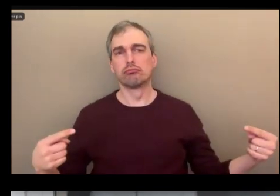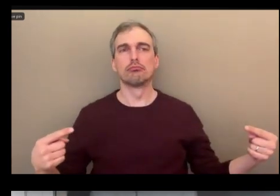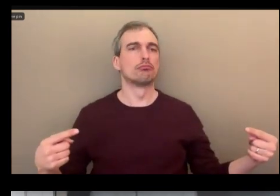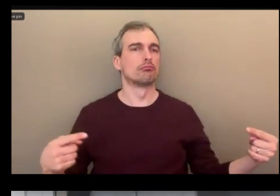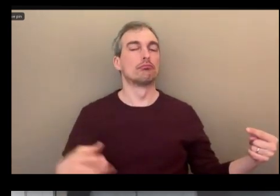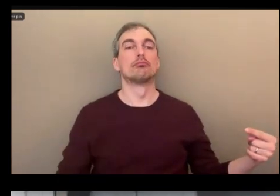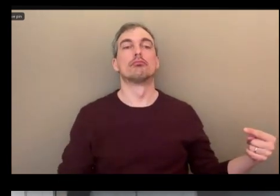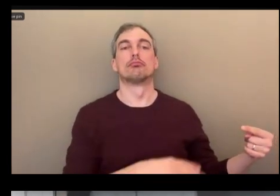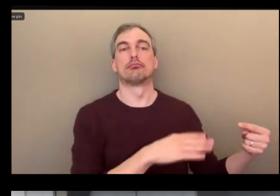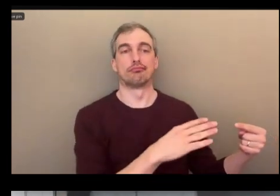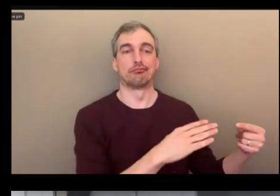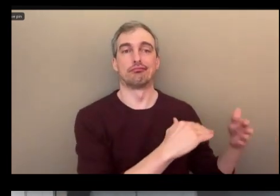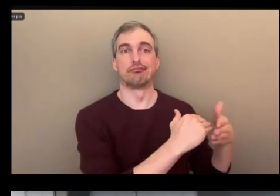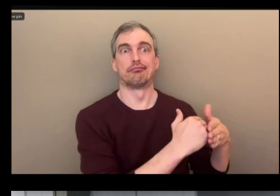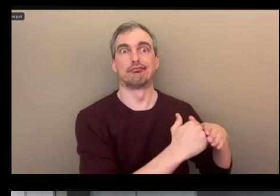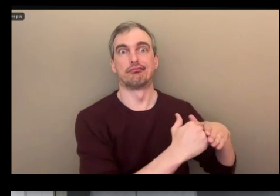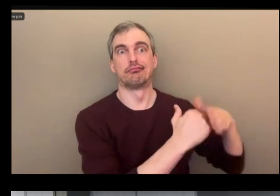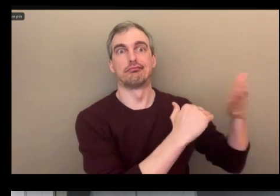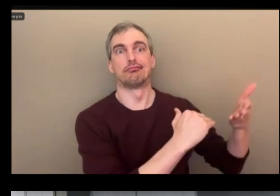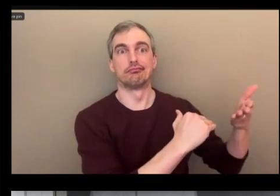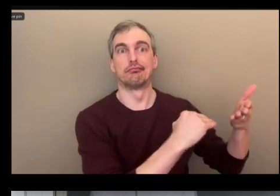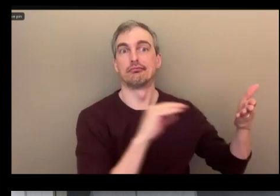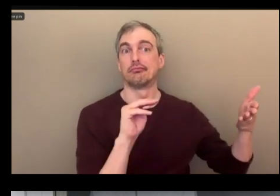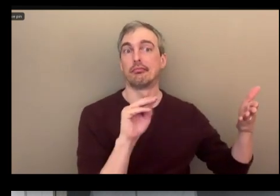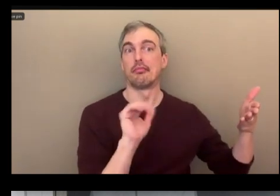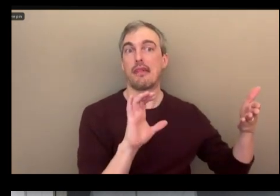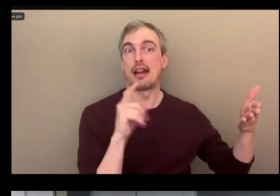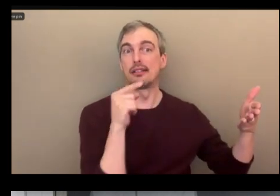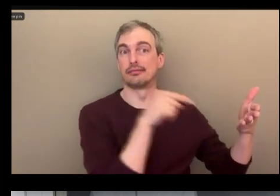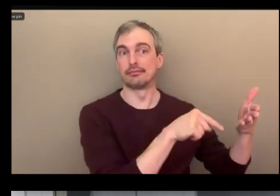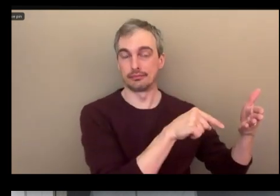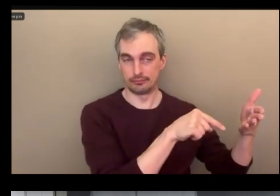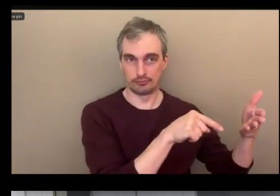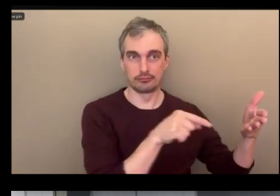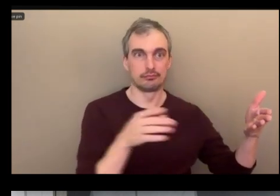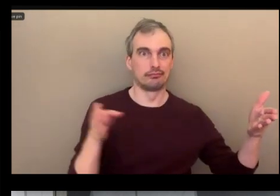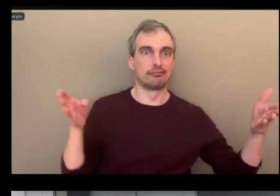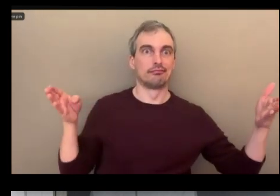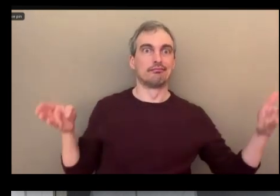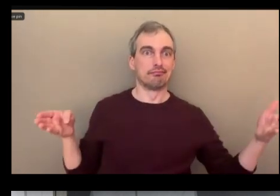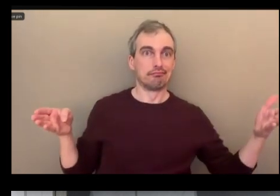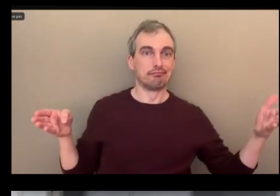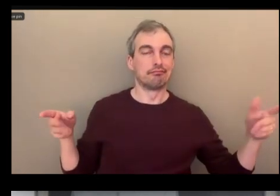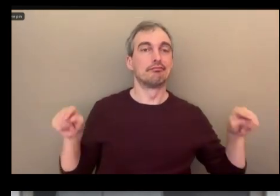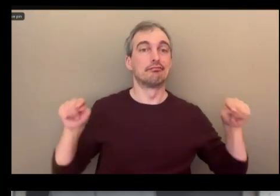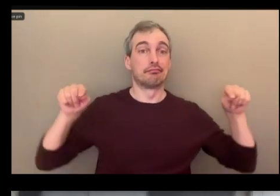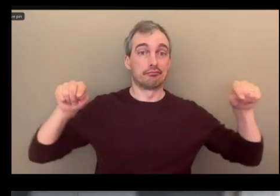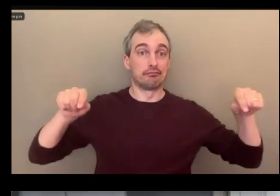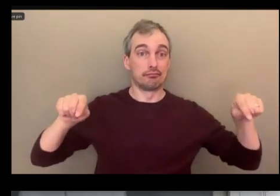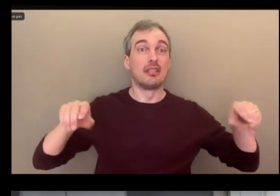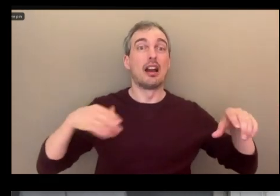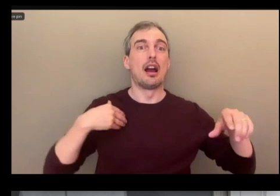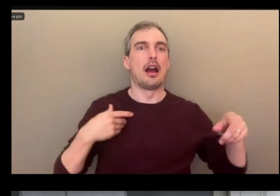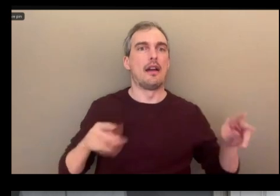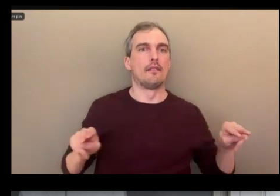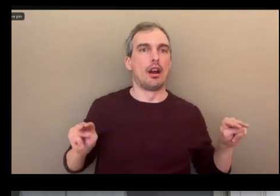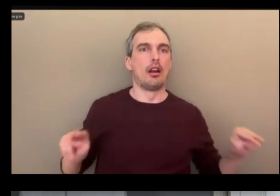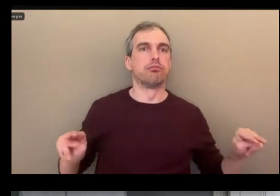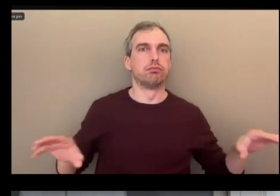Both of them are hooked up with -- each of them have individual Braille displays. Again, people understand different assistive technologies.